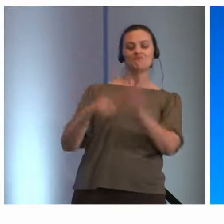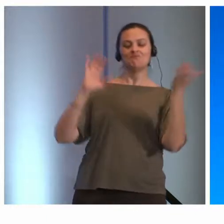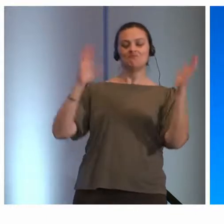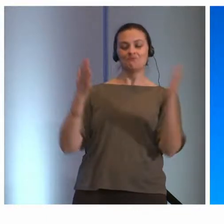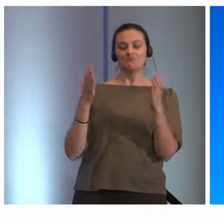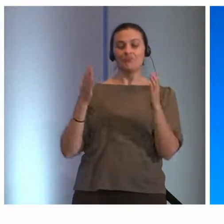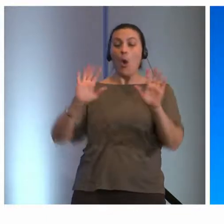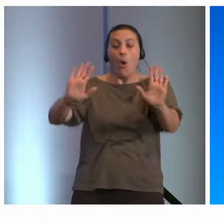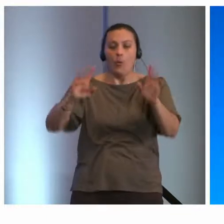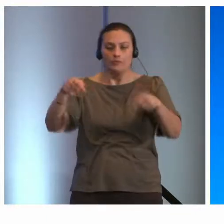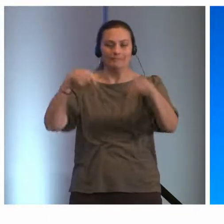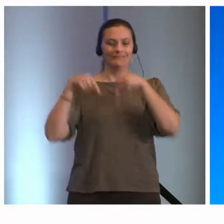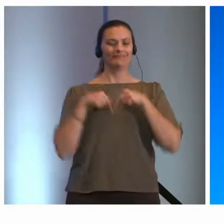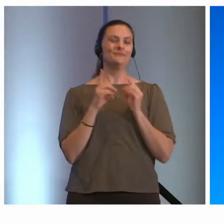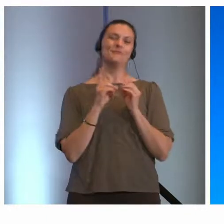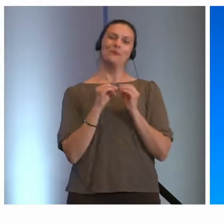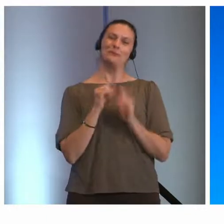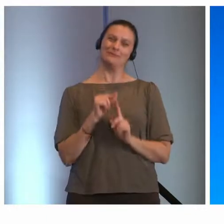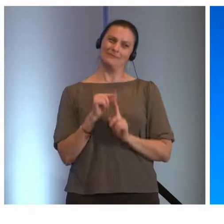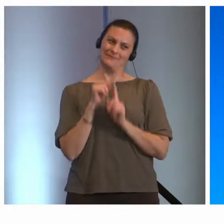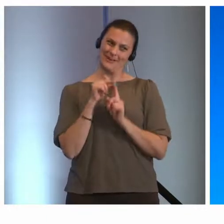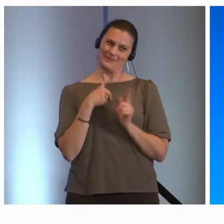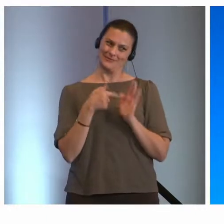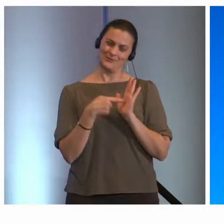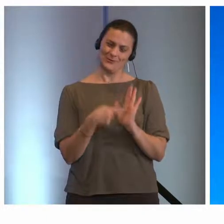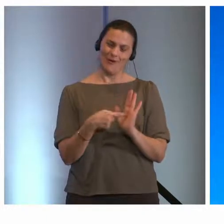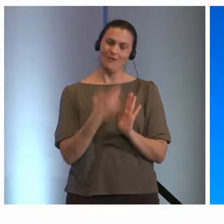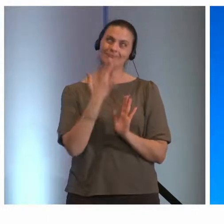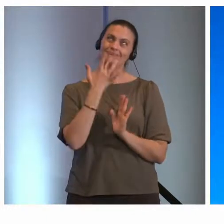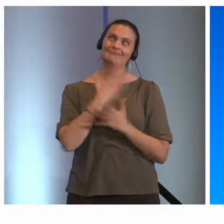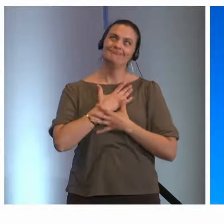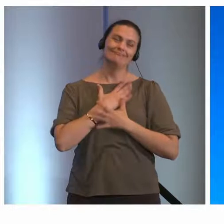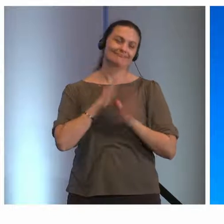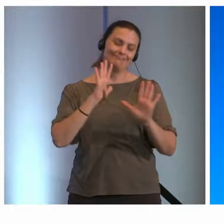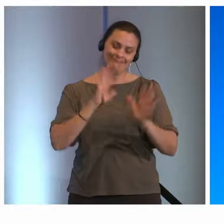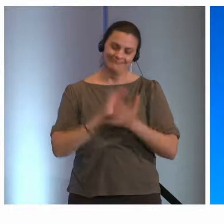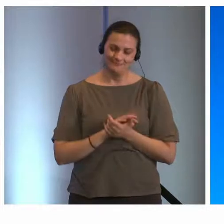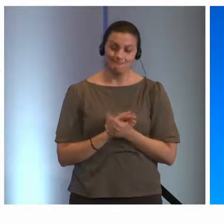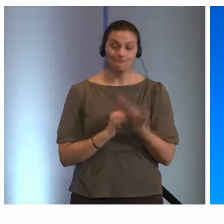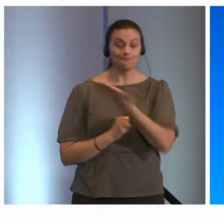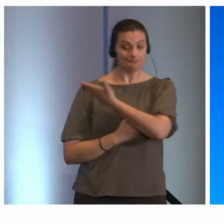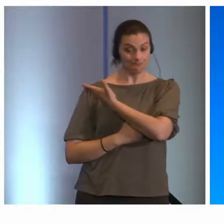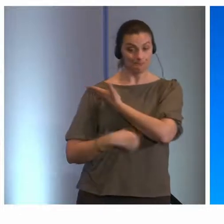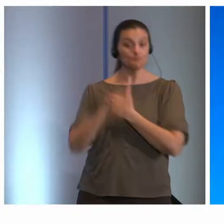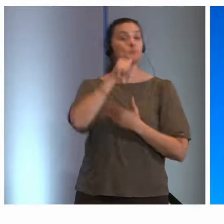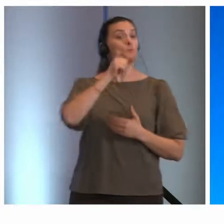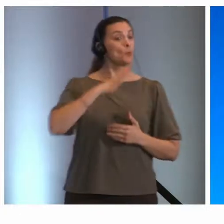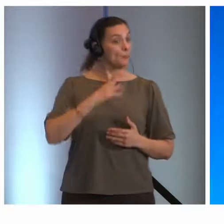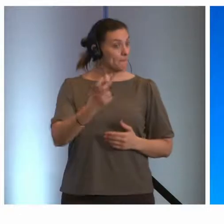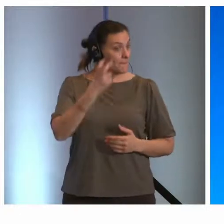these two areas. Stock photos, from Adobe and